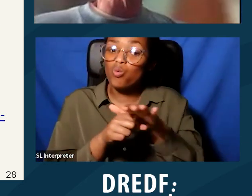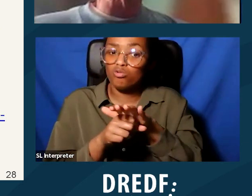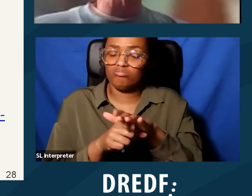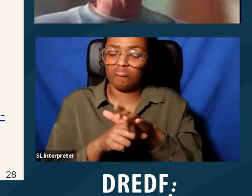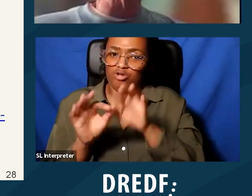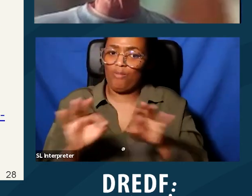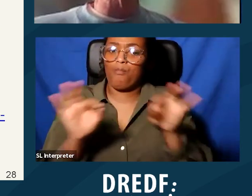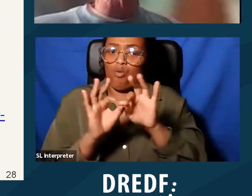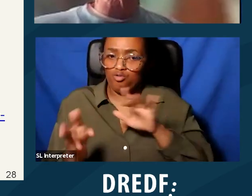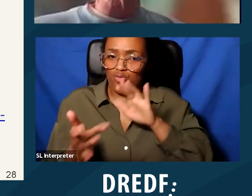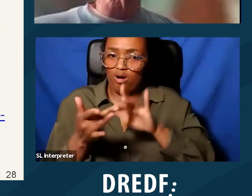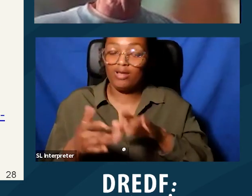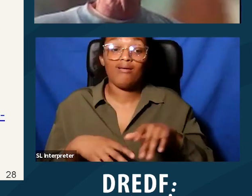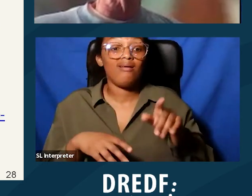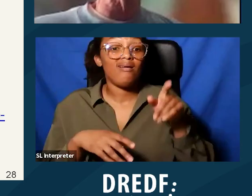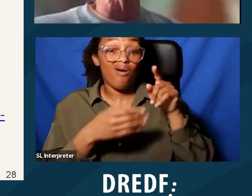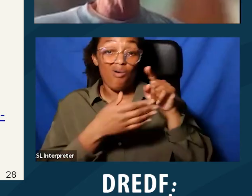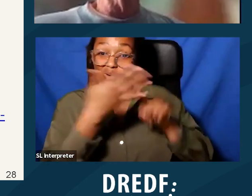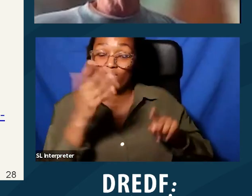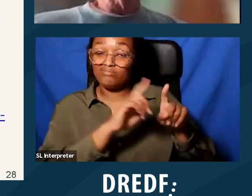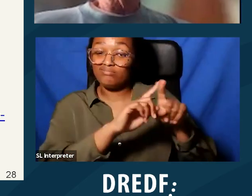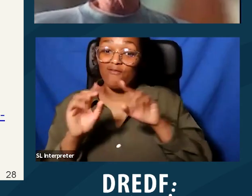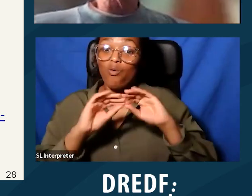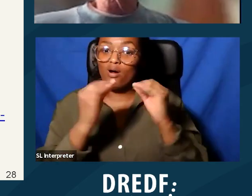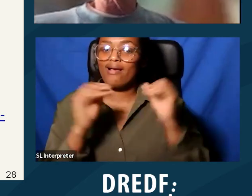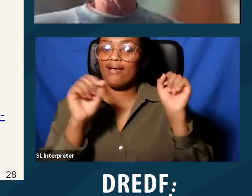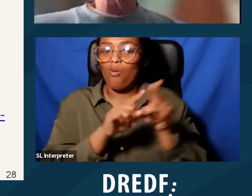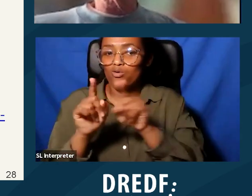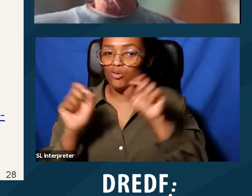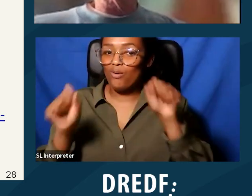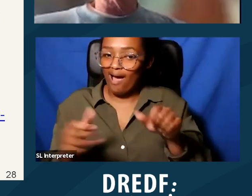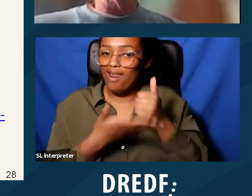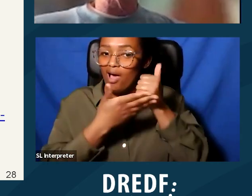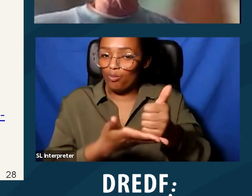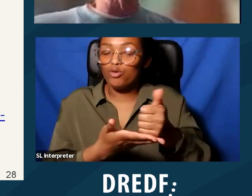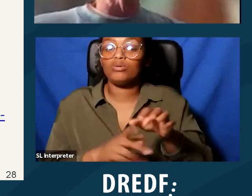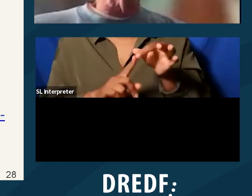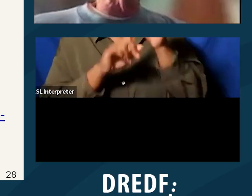all of these different organizations can help you and especially if you go locally,